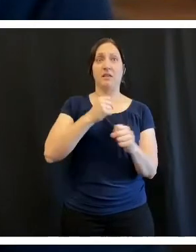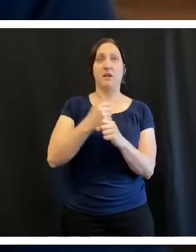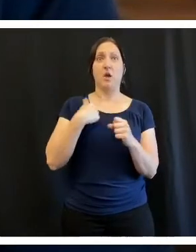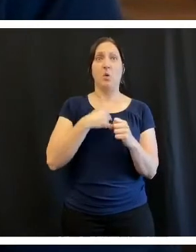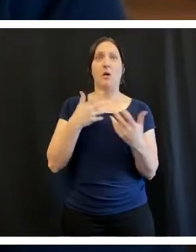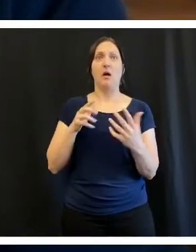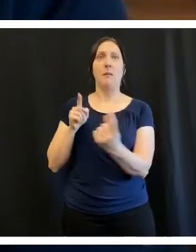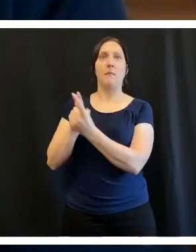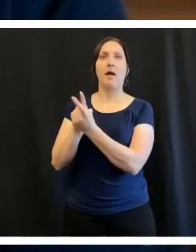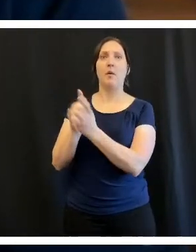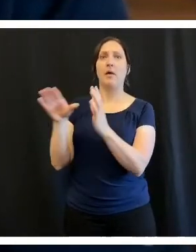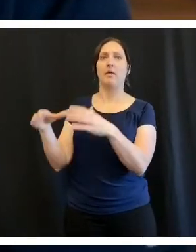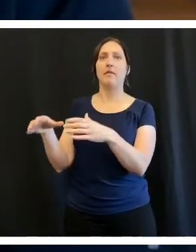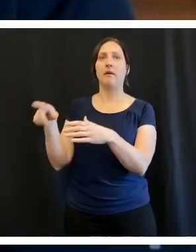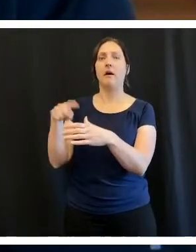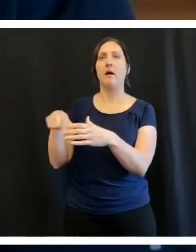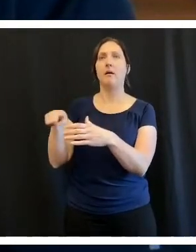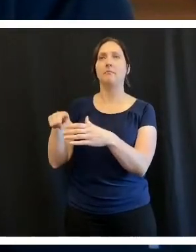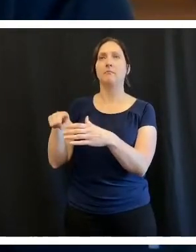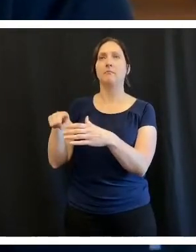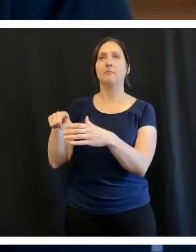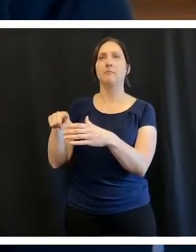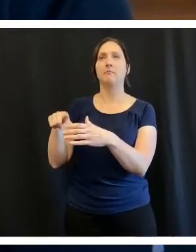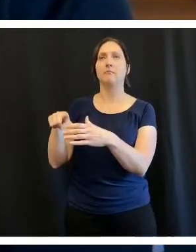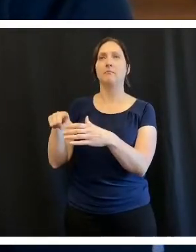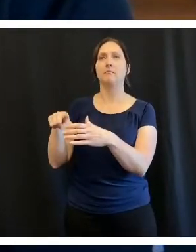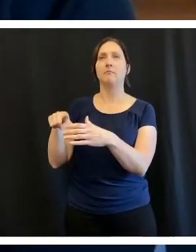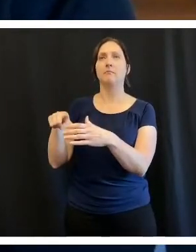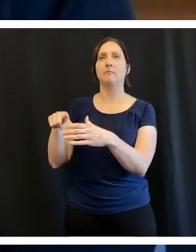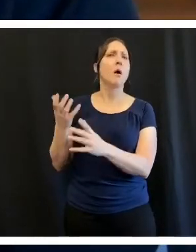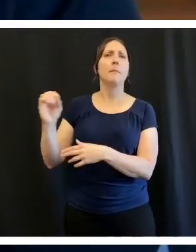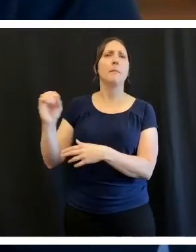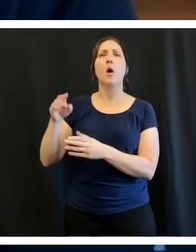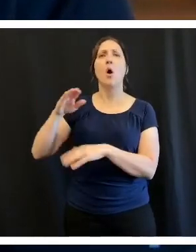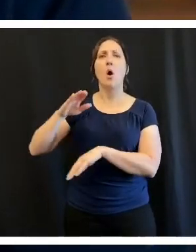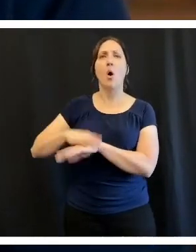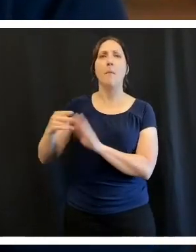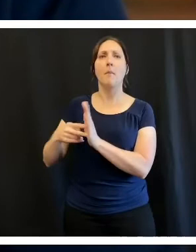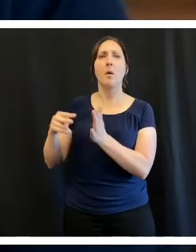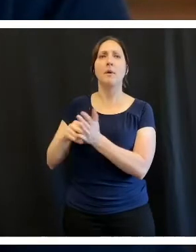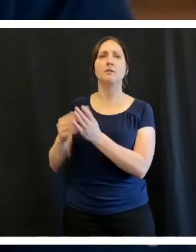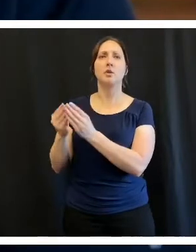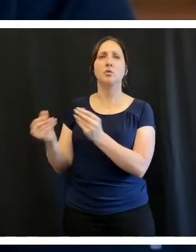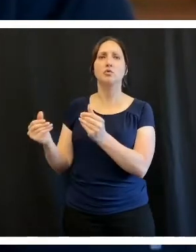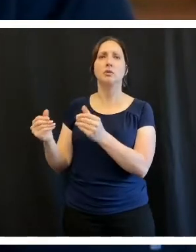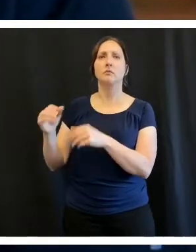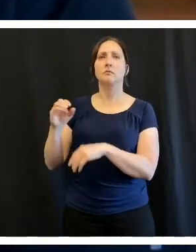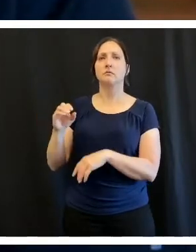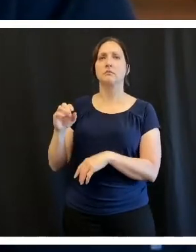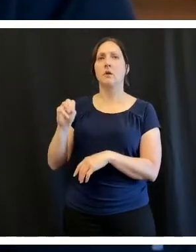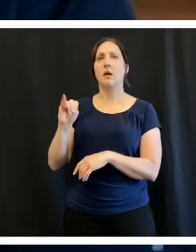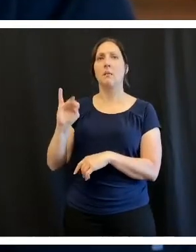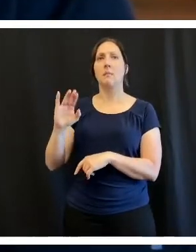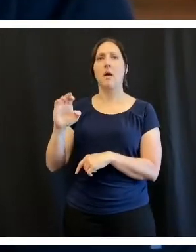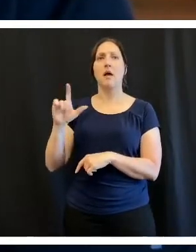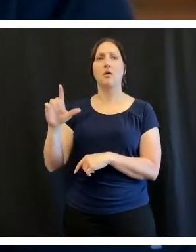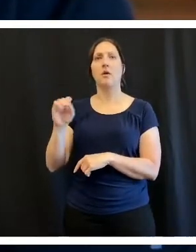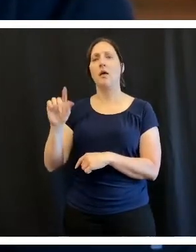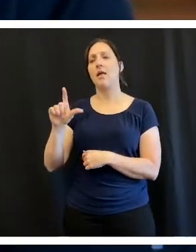of people from a company called OnPurpose Solutions. Michael Dresner and Larry Weitzman did a lot of work,